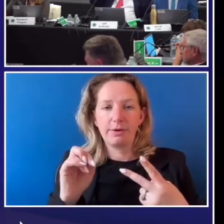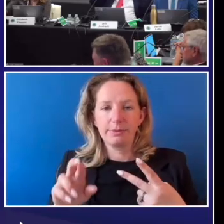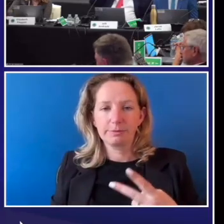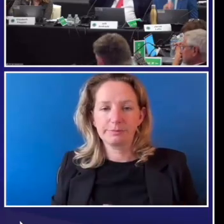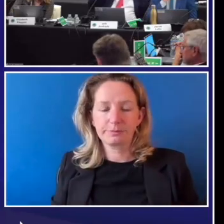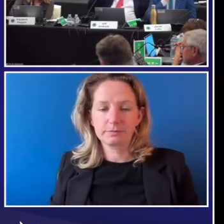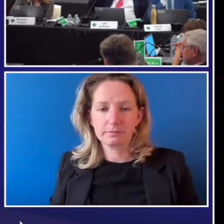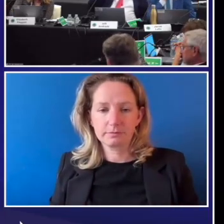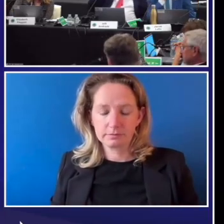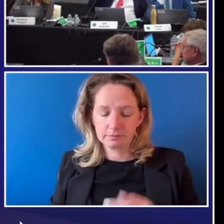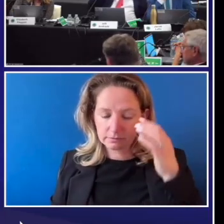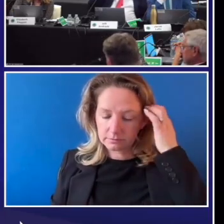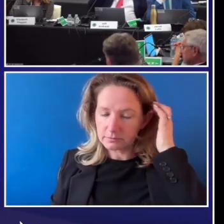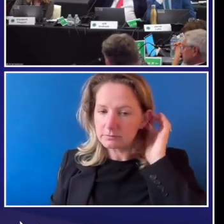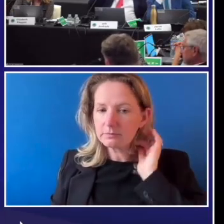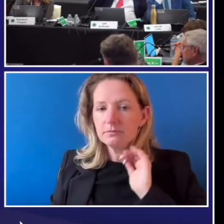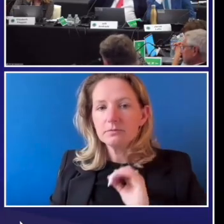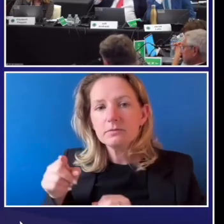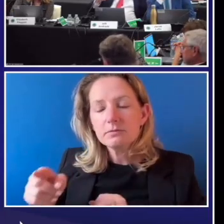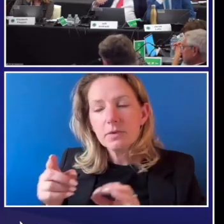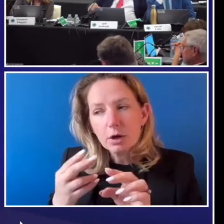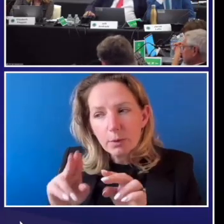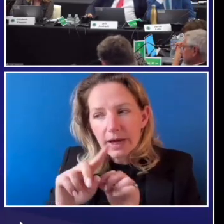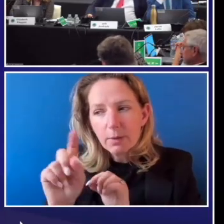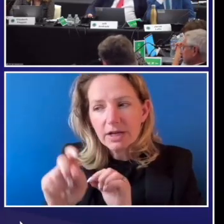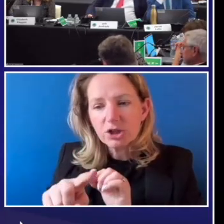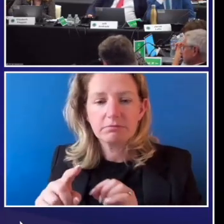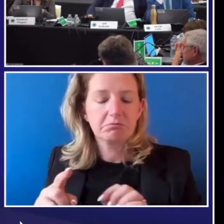Thank you. Just a very quick question, I believe. And that is voluntary membership.